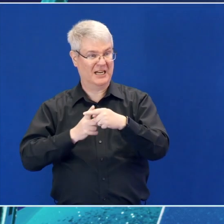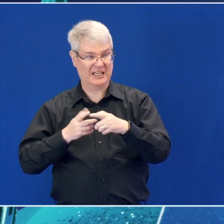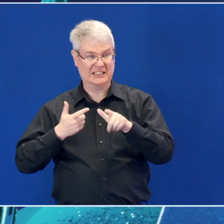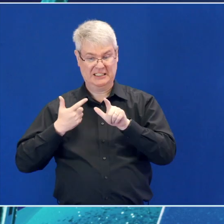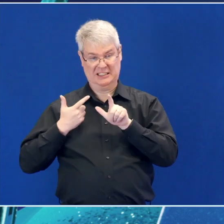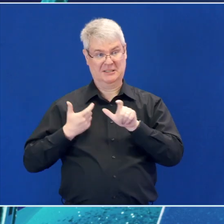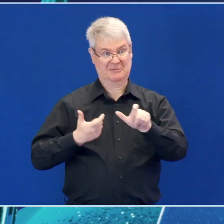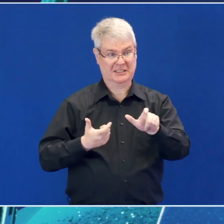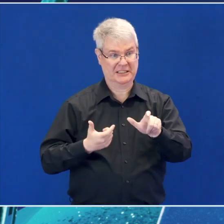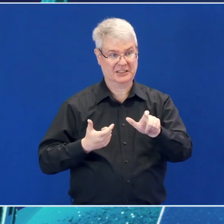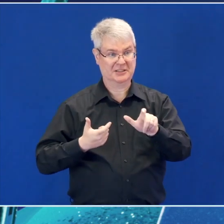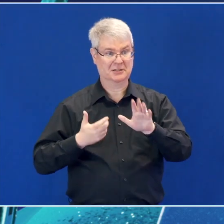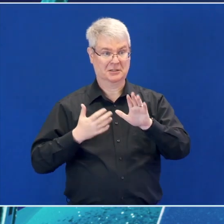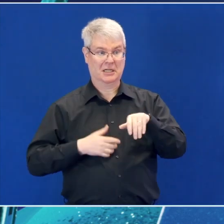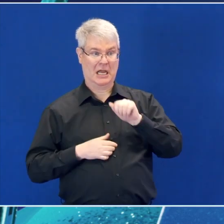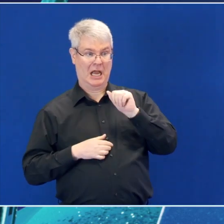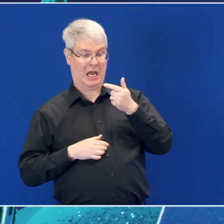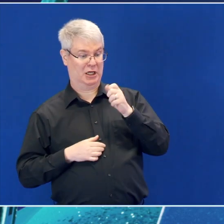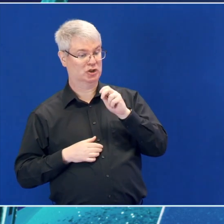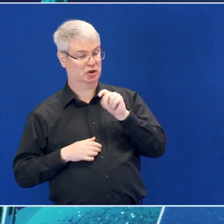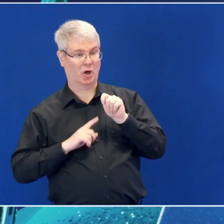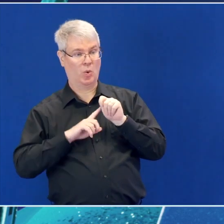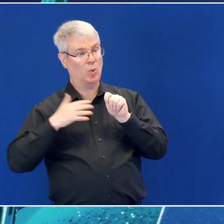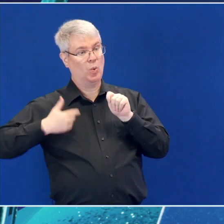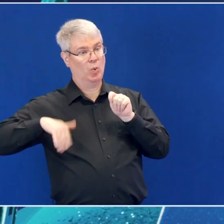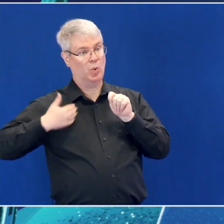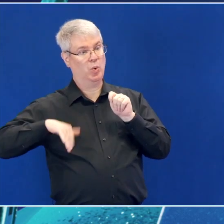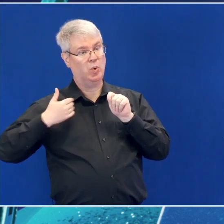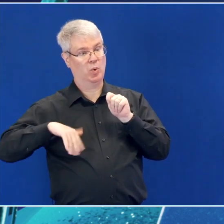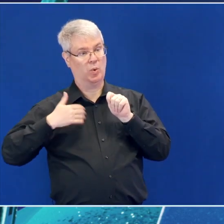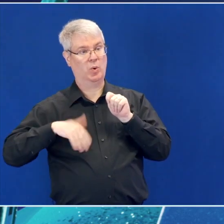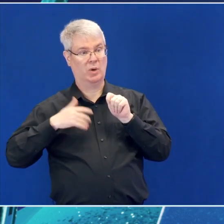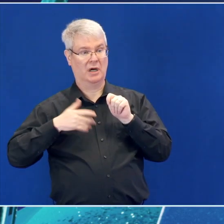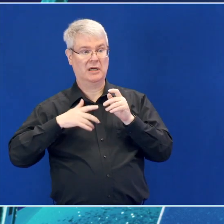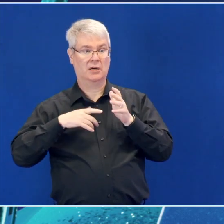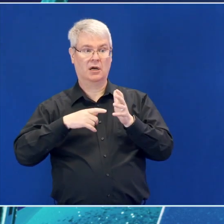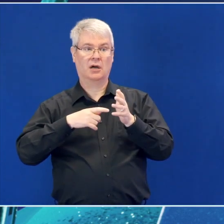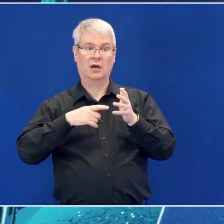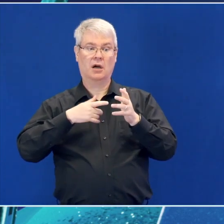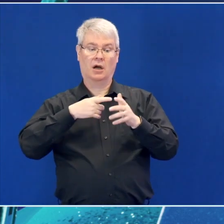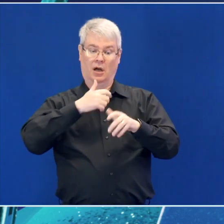So speed, token cost, and determinism are sort of important attributes.